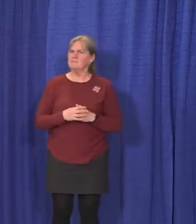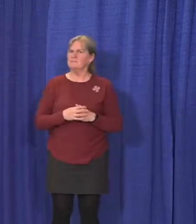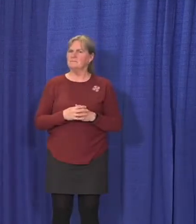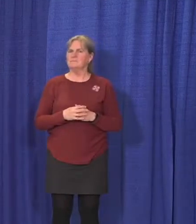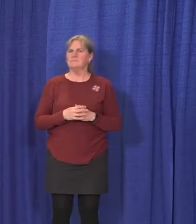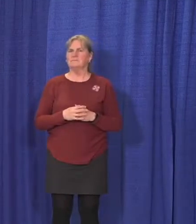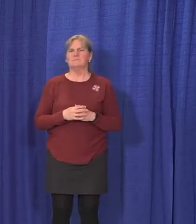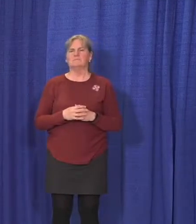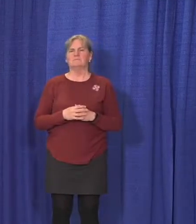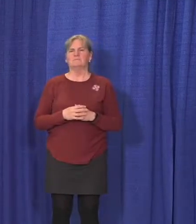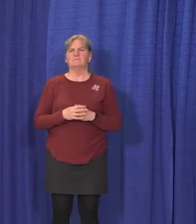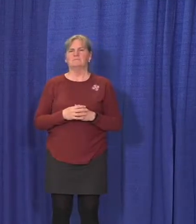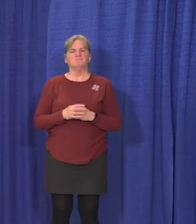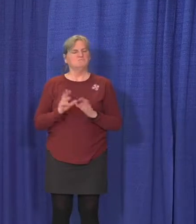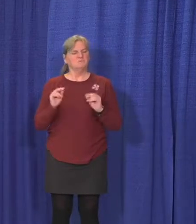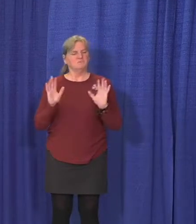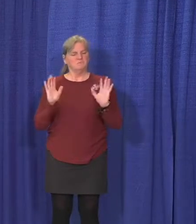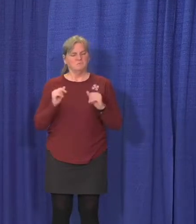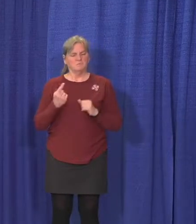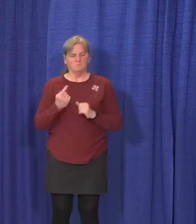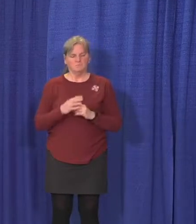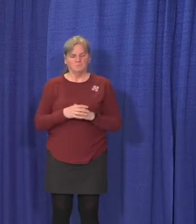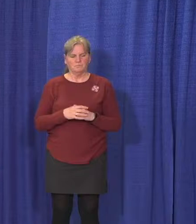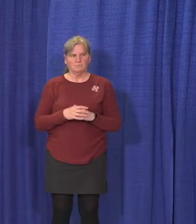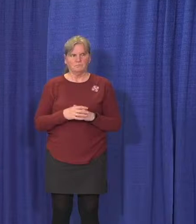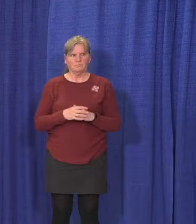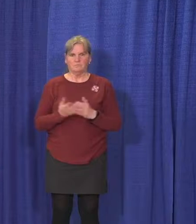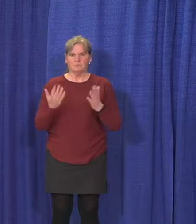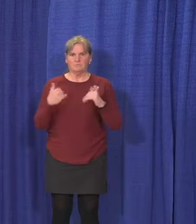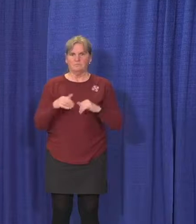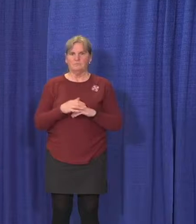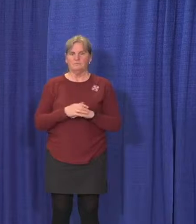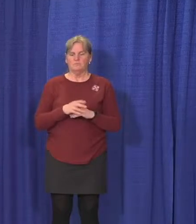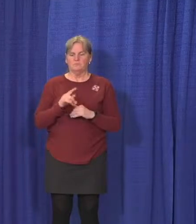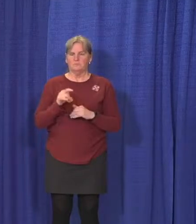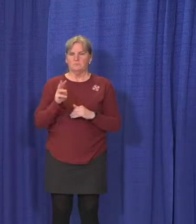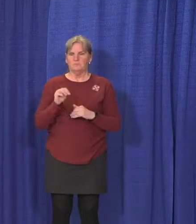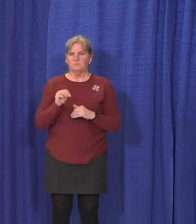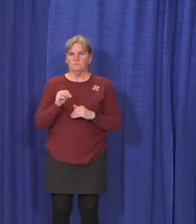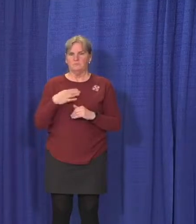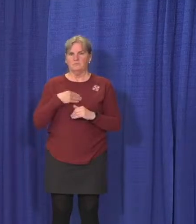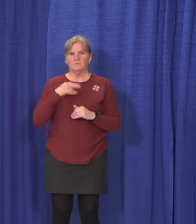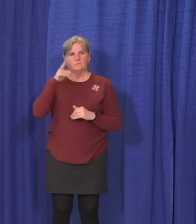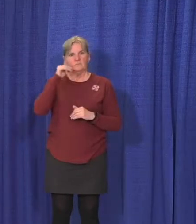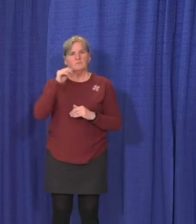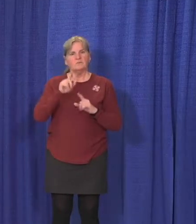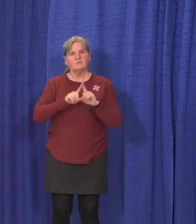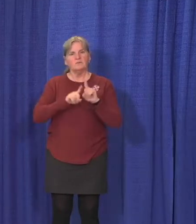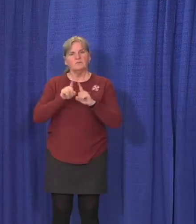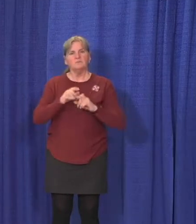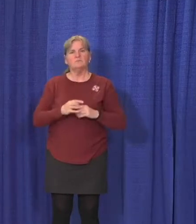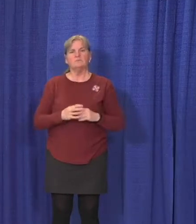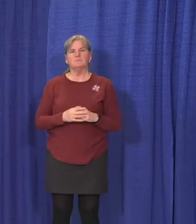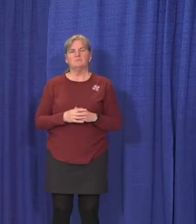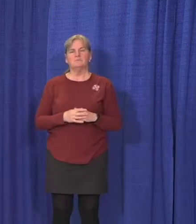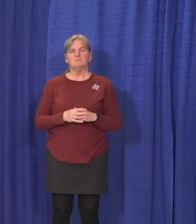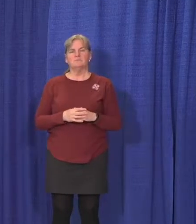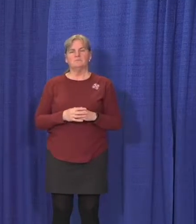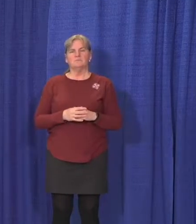Pat: Do you have a second question? Bounce out good.